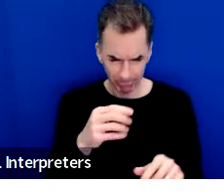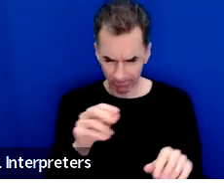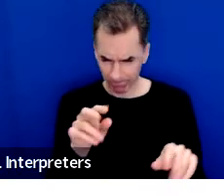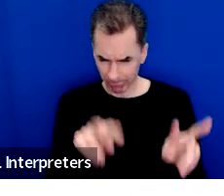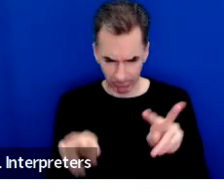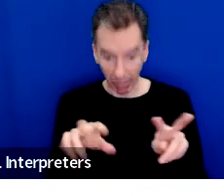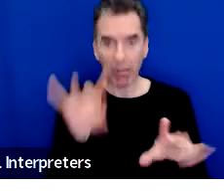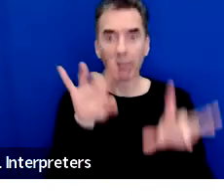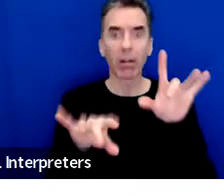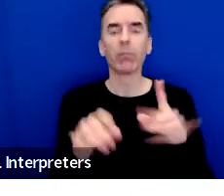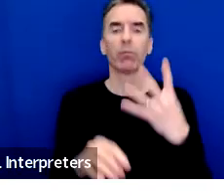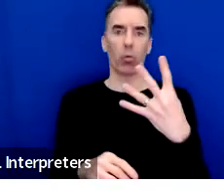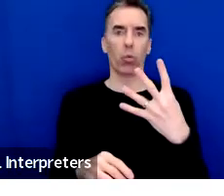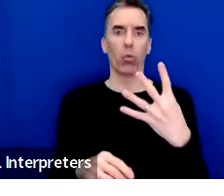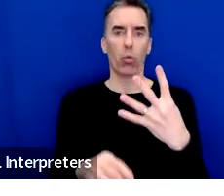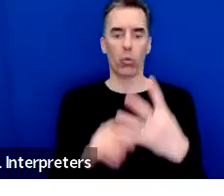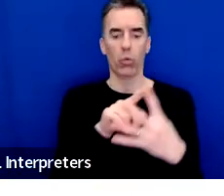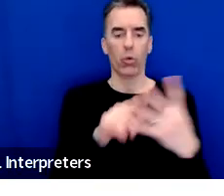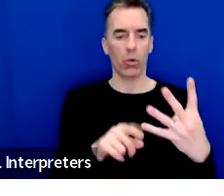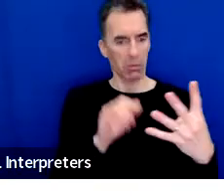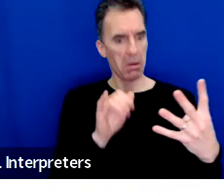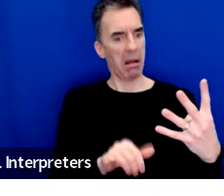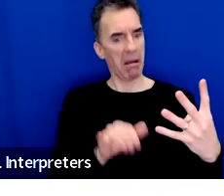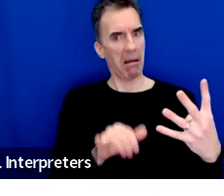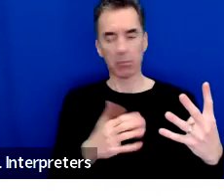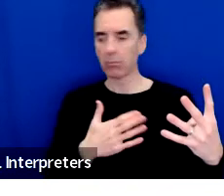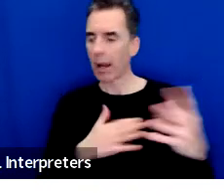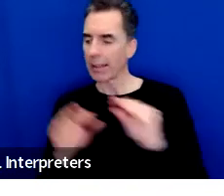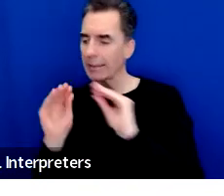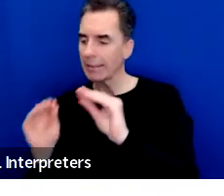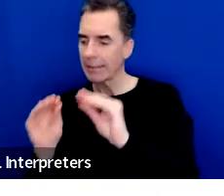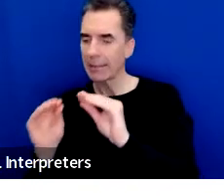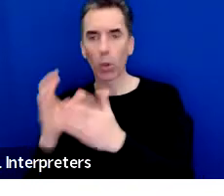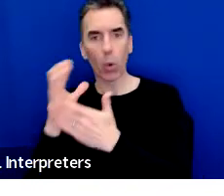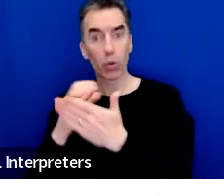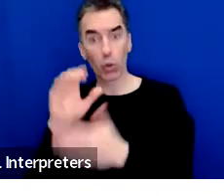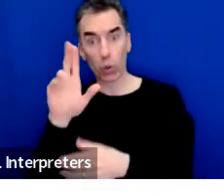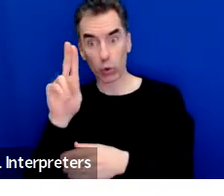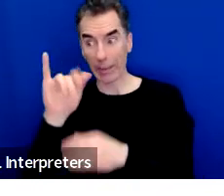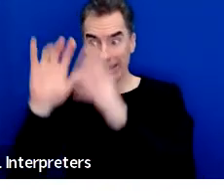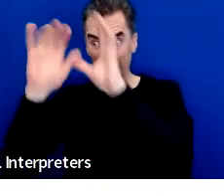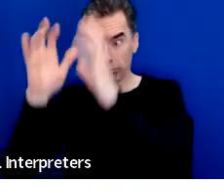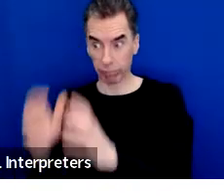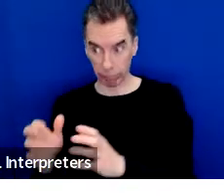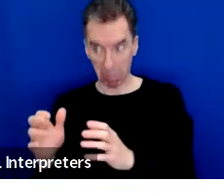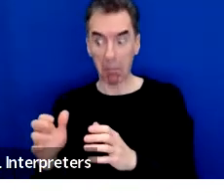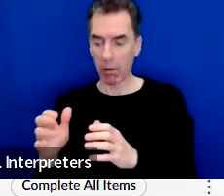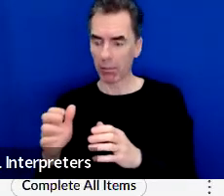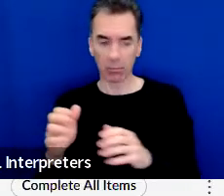the content of most of the units in the course. So to go to the course modules.